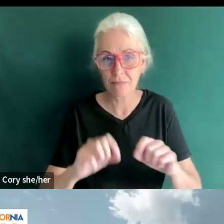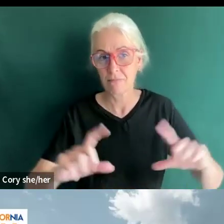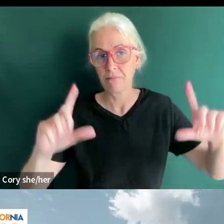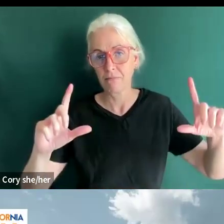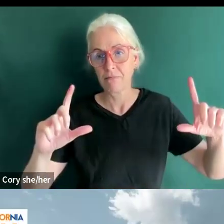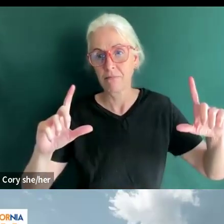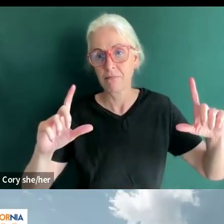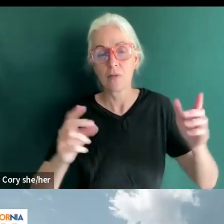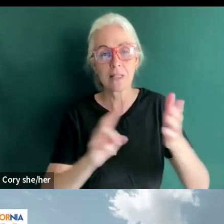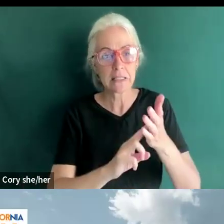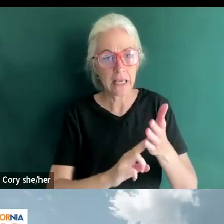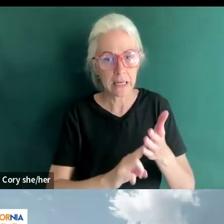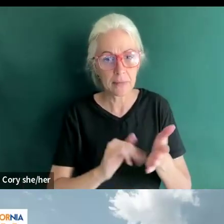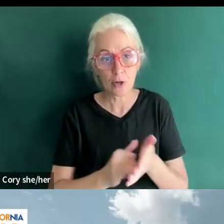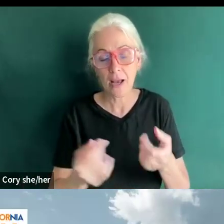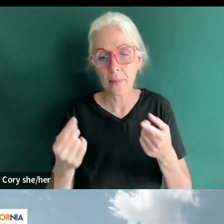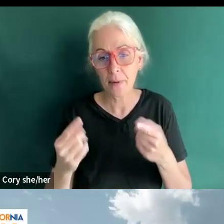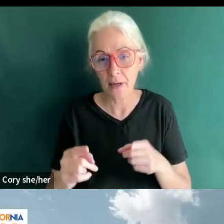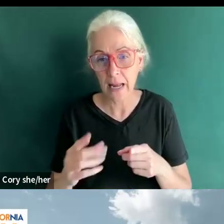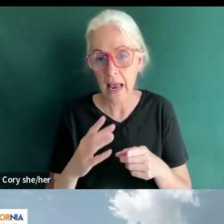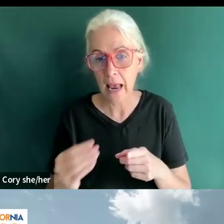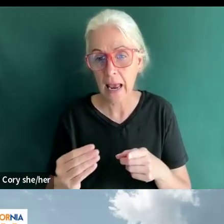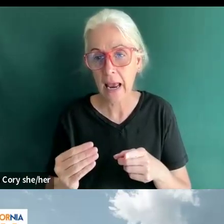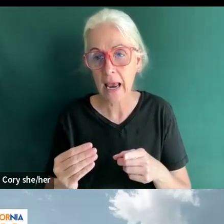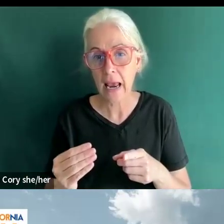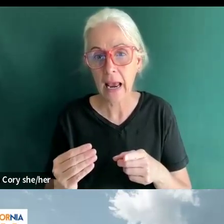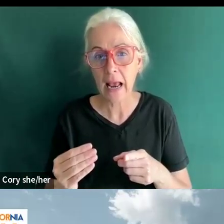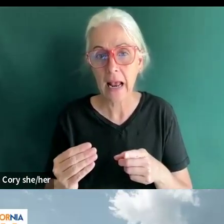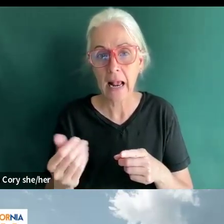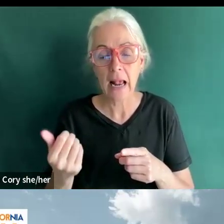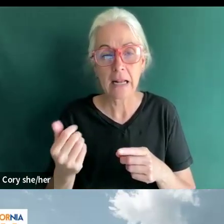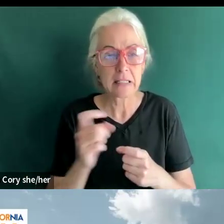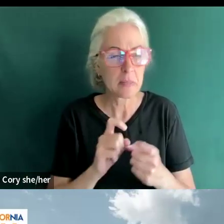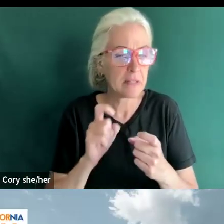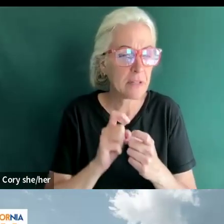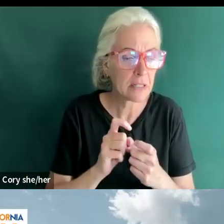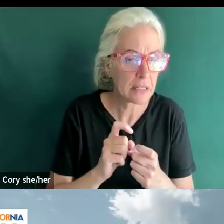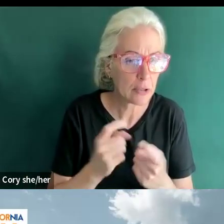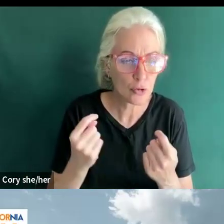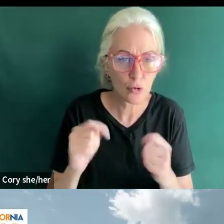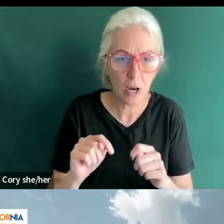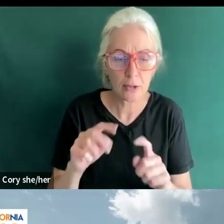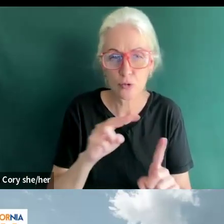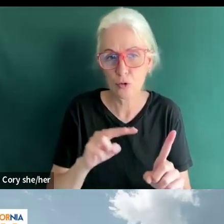you know, the enrollments that are happening, and in particular, you know, trying to track the